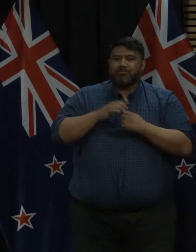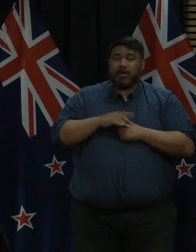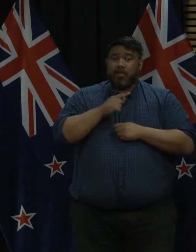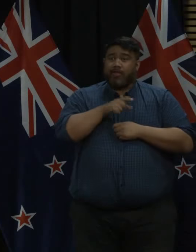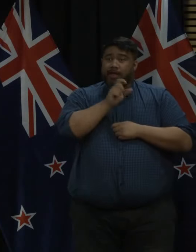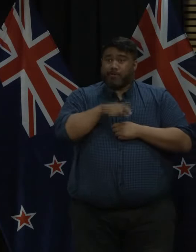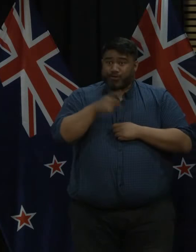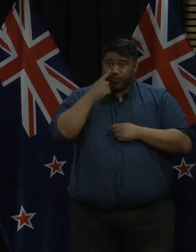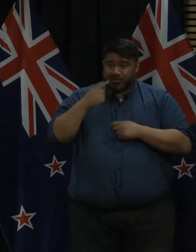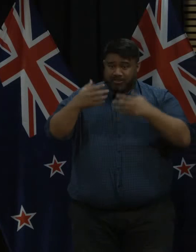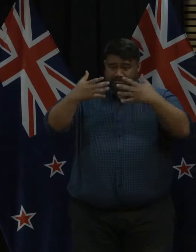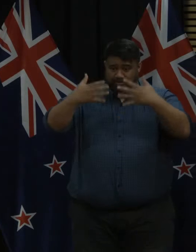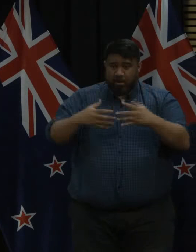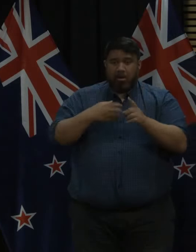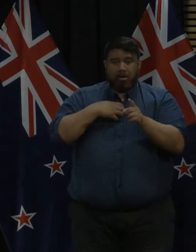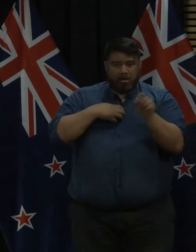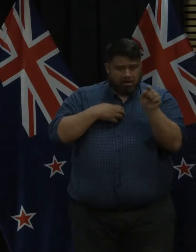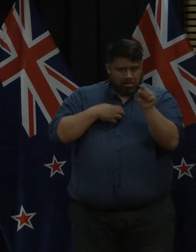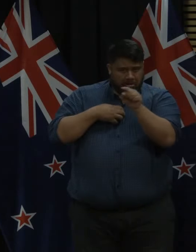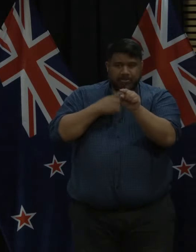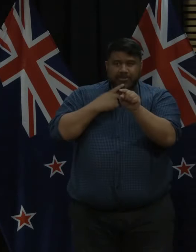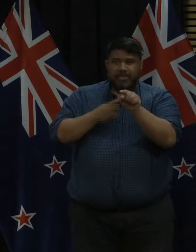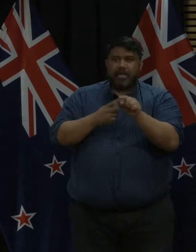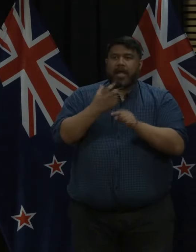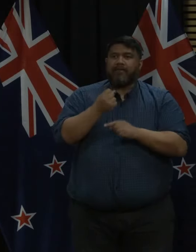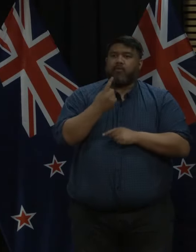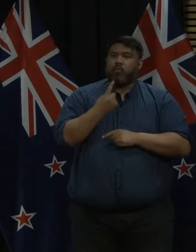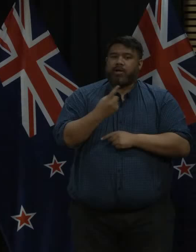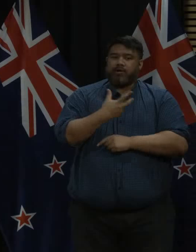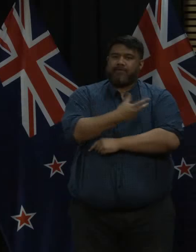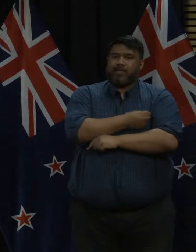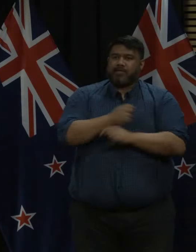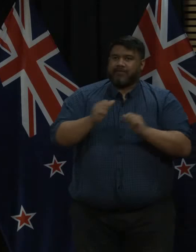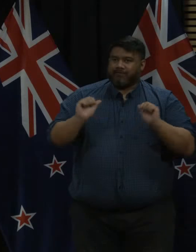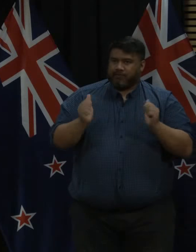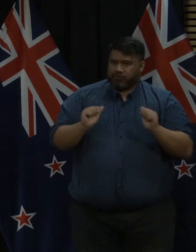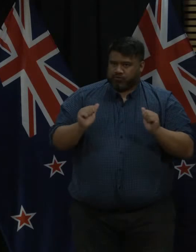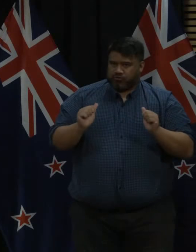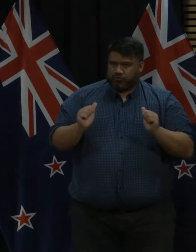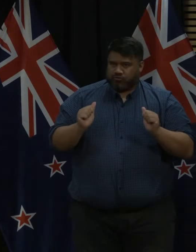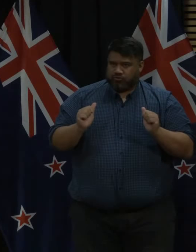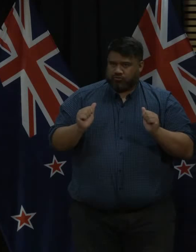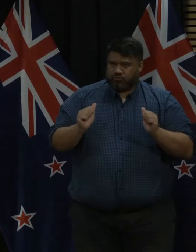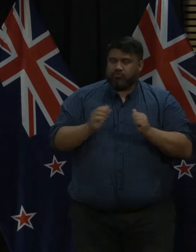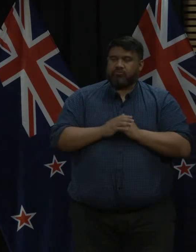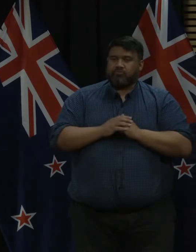retrieving the data and will present your vaccination recor.